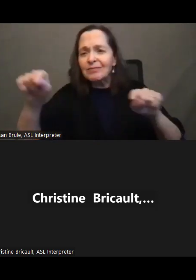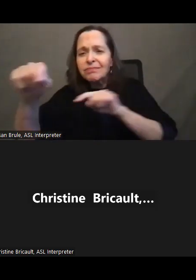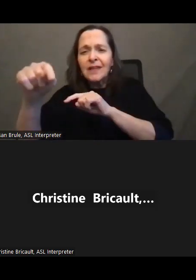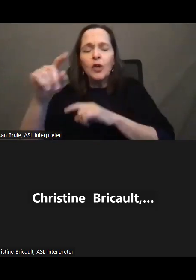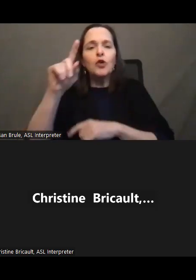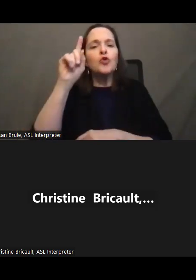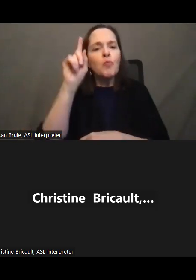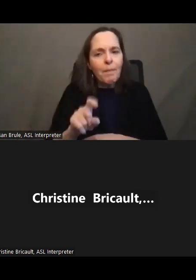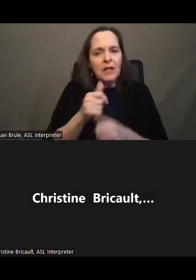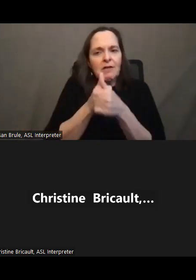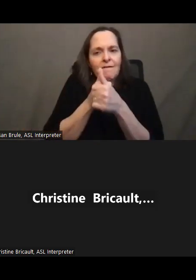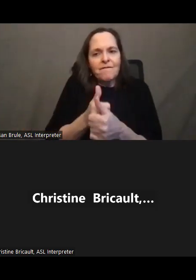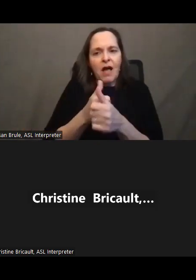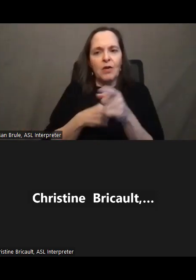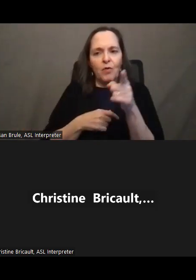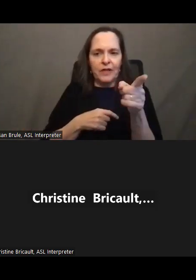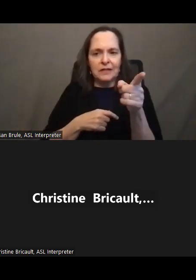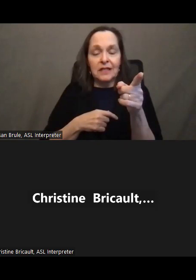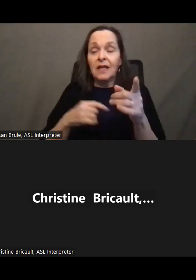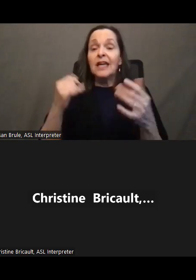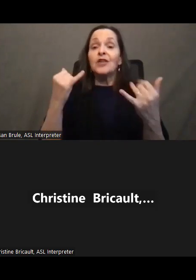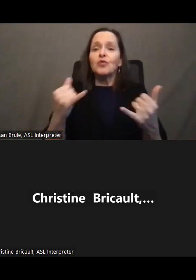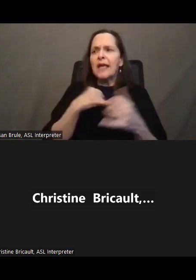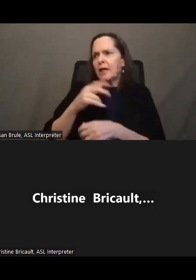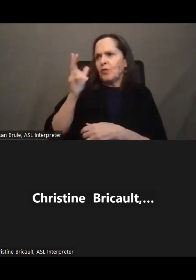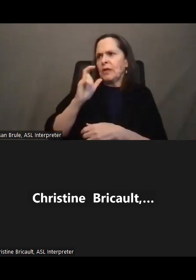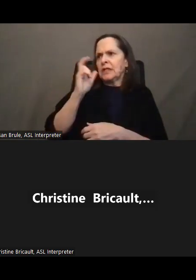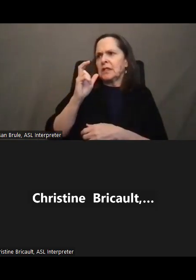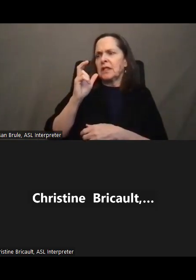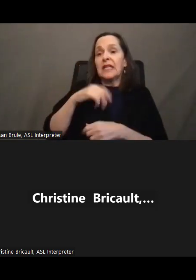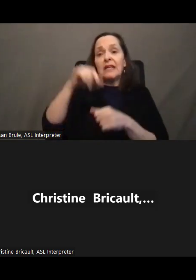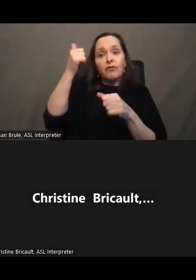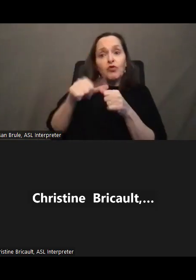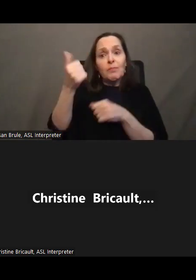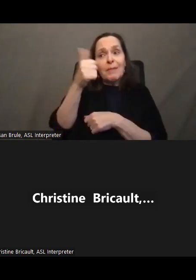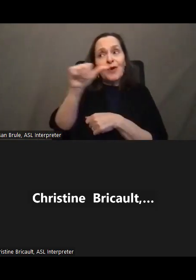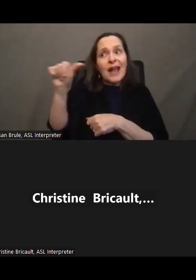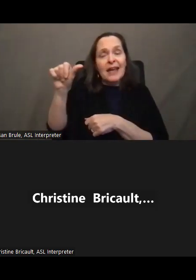I hope that you will go back to your municipality and you will make sure that you put